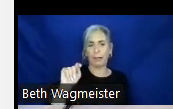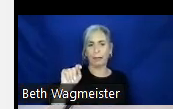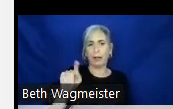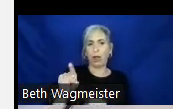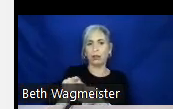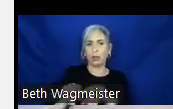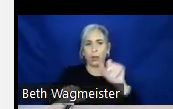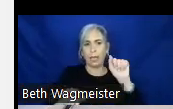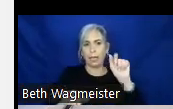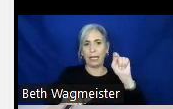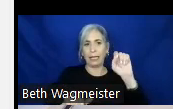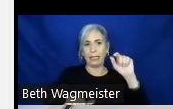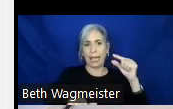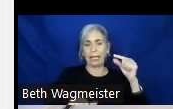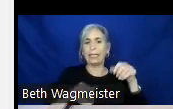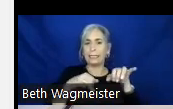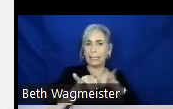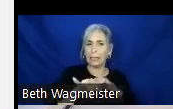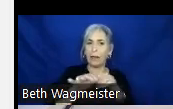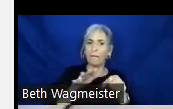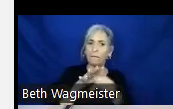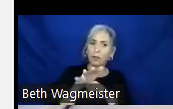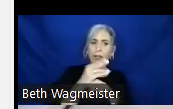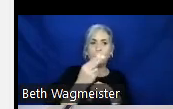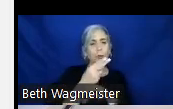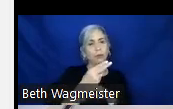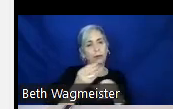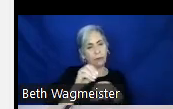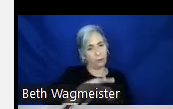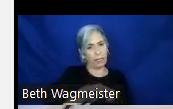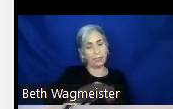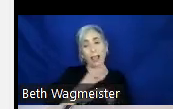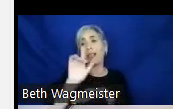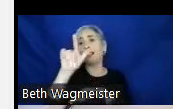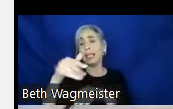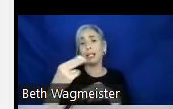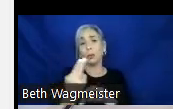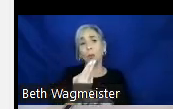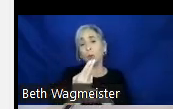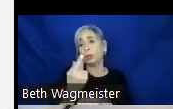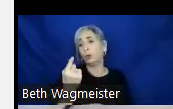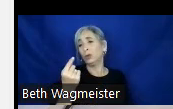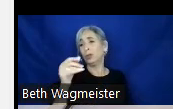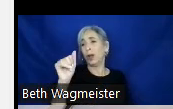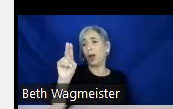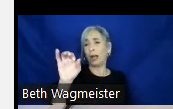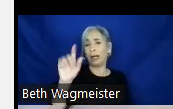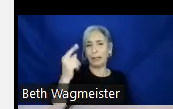still full of useful advice. We might do an audit for ATAG. It is super successful, WCAG,